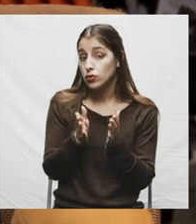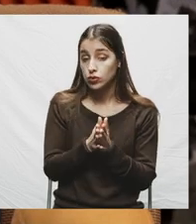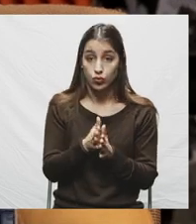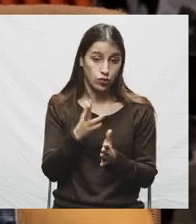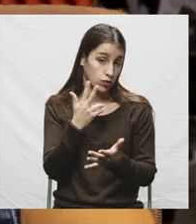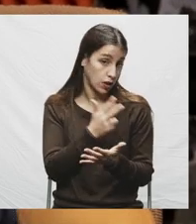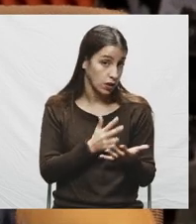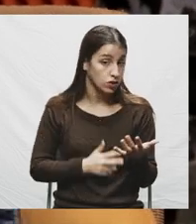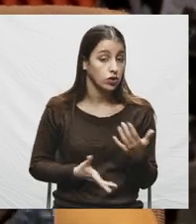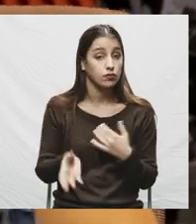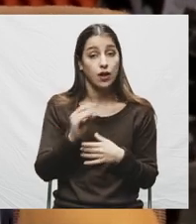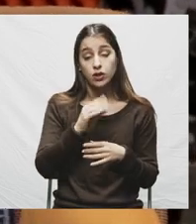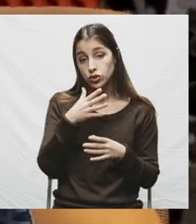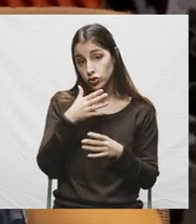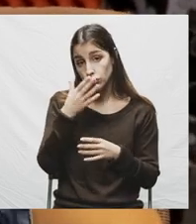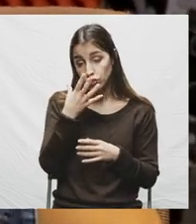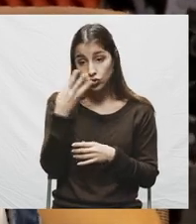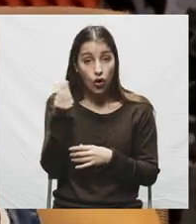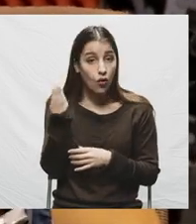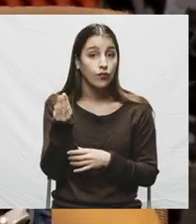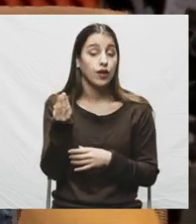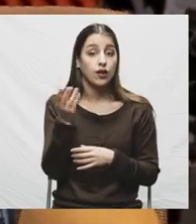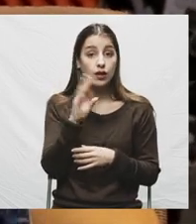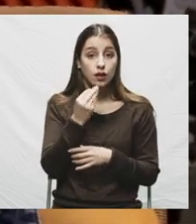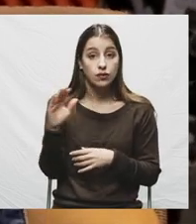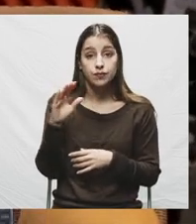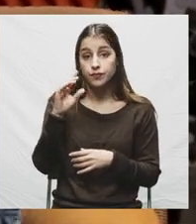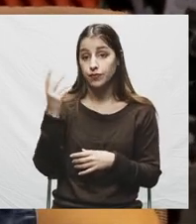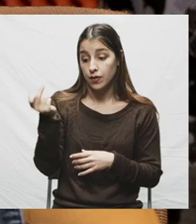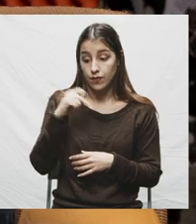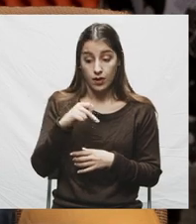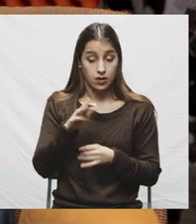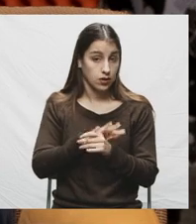normally younger or with less experience, coming from education programs,